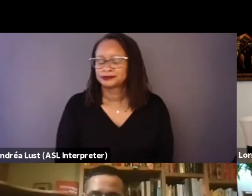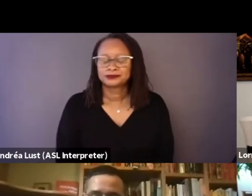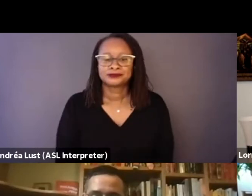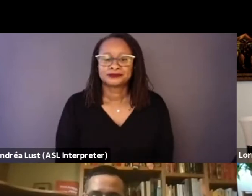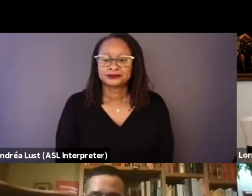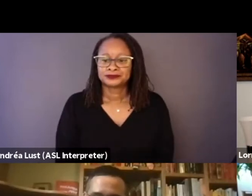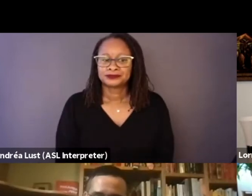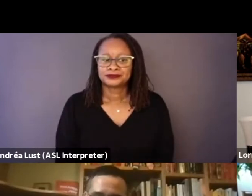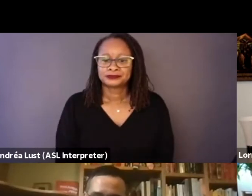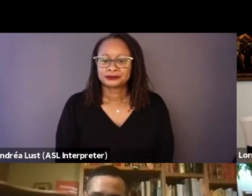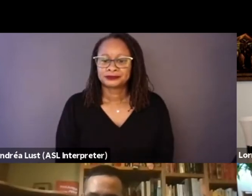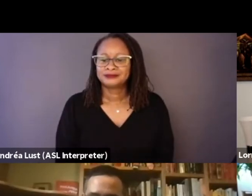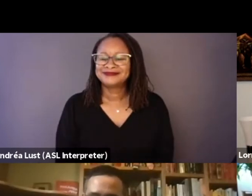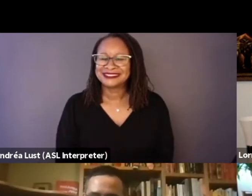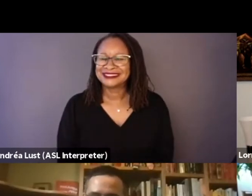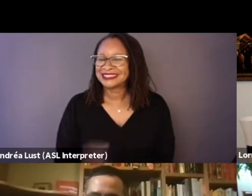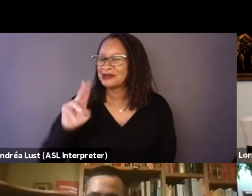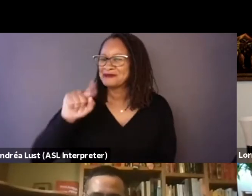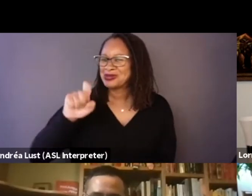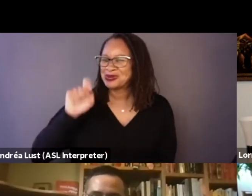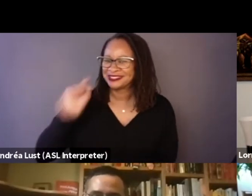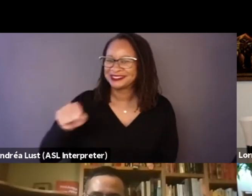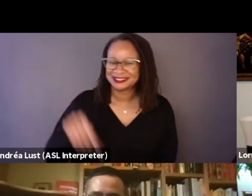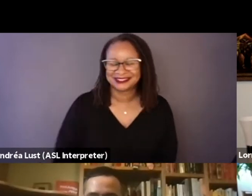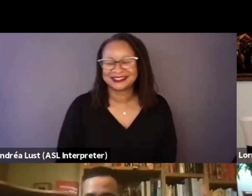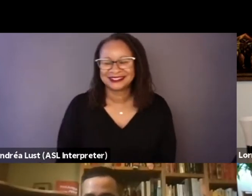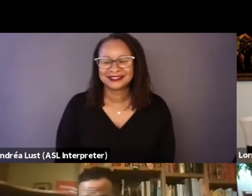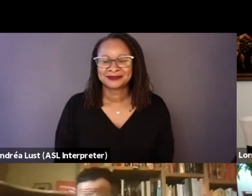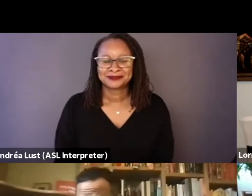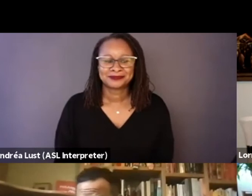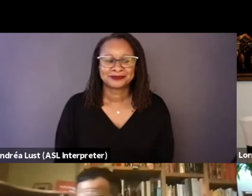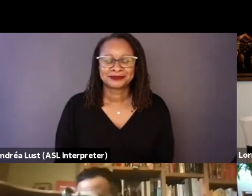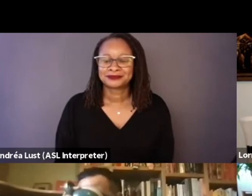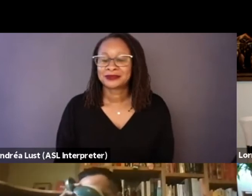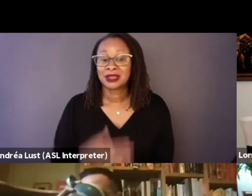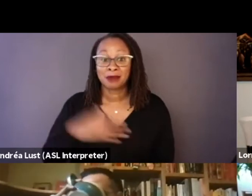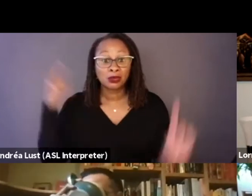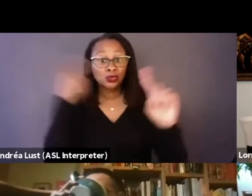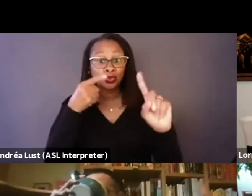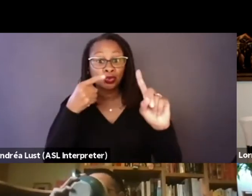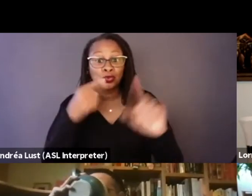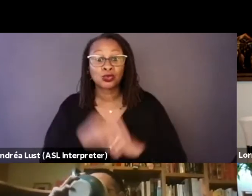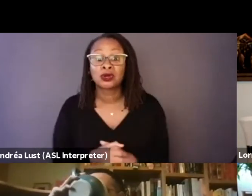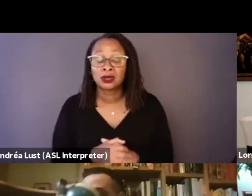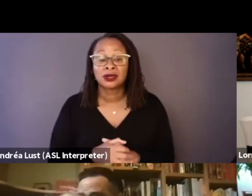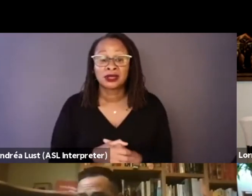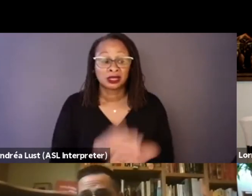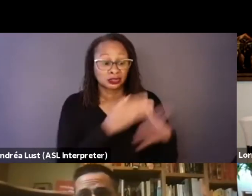Oh, mute, you have to unmute. My intention is to try to tell the rest of the world the story of Mama